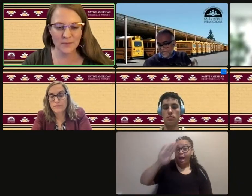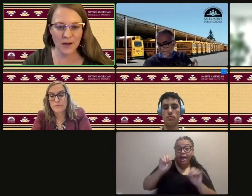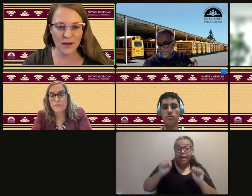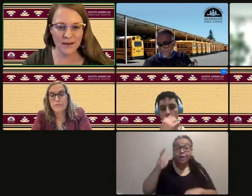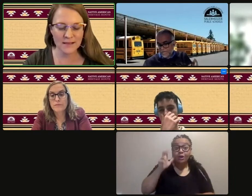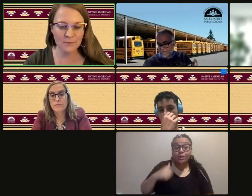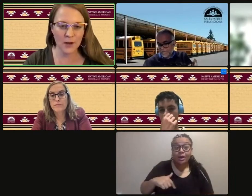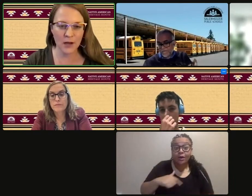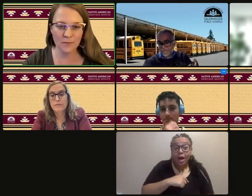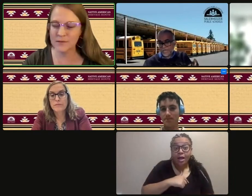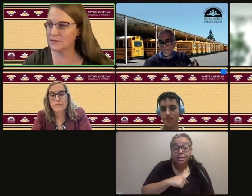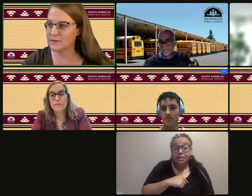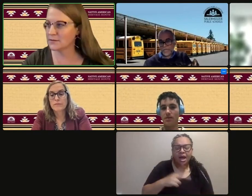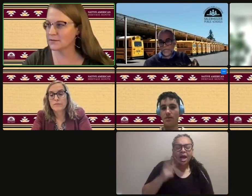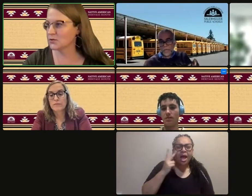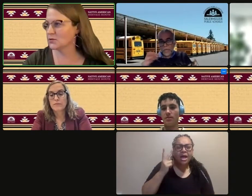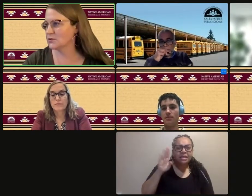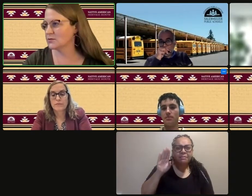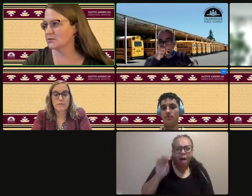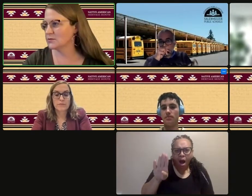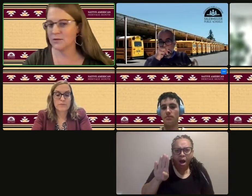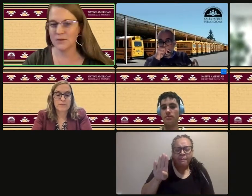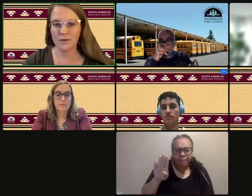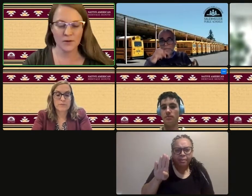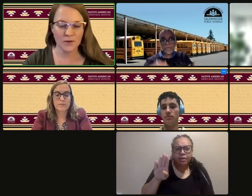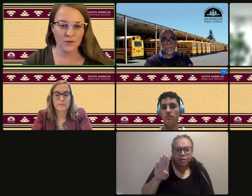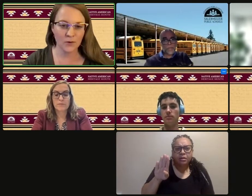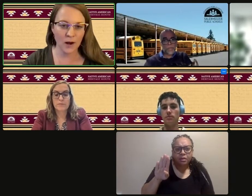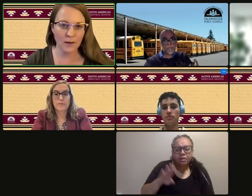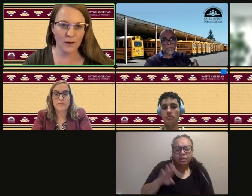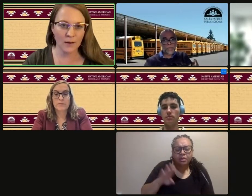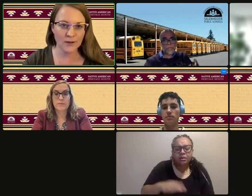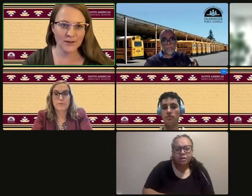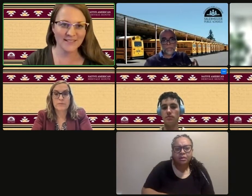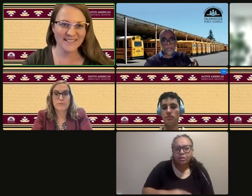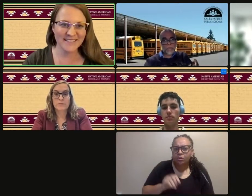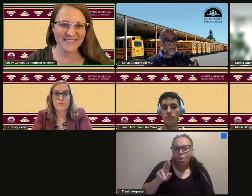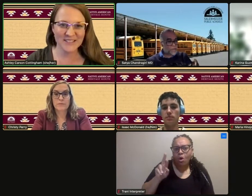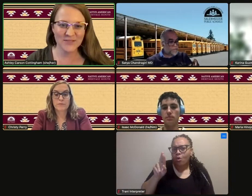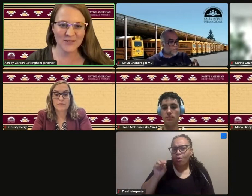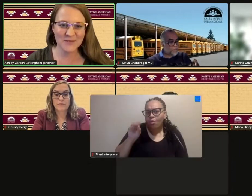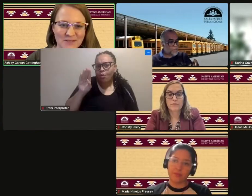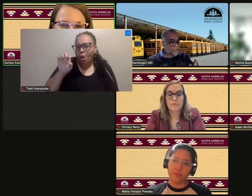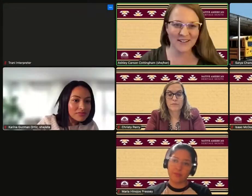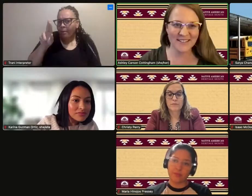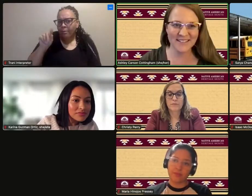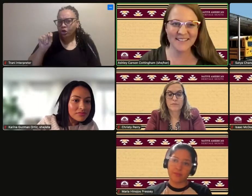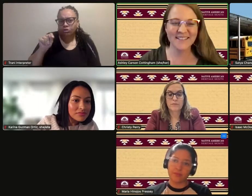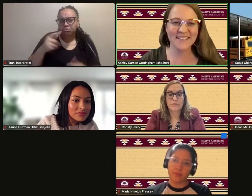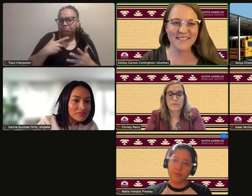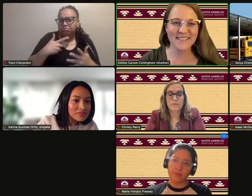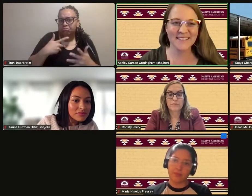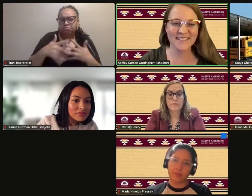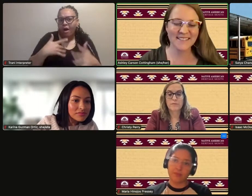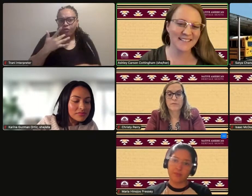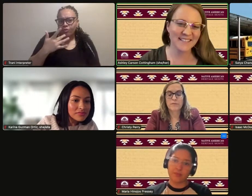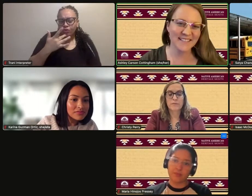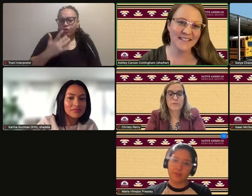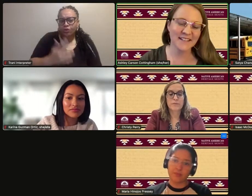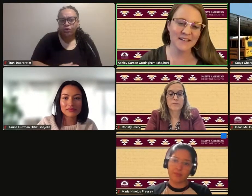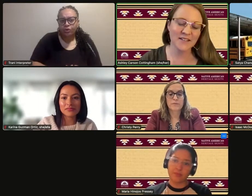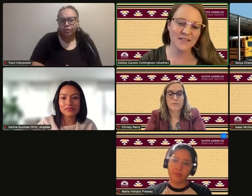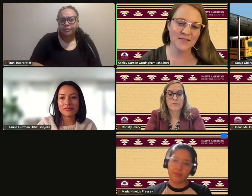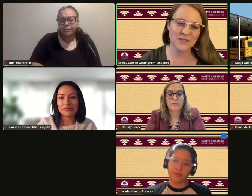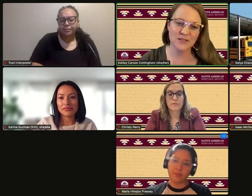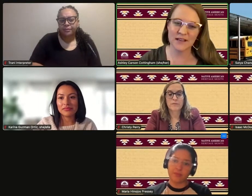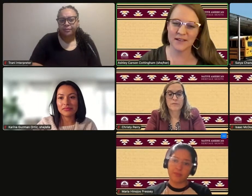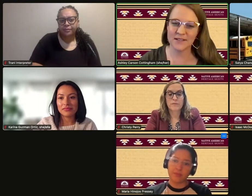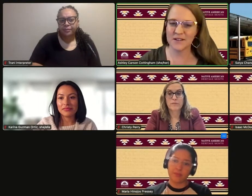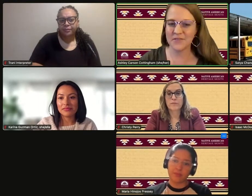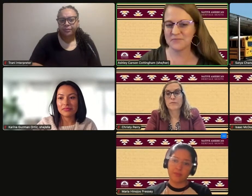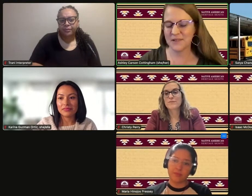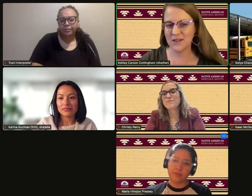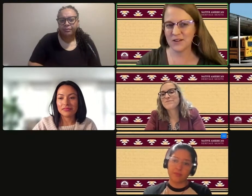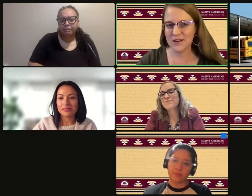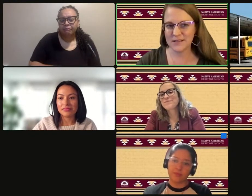WE HAVE ROBERT SALAZAR, OUR HI.